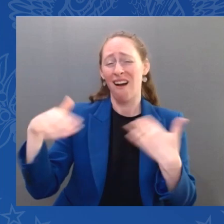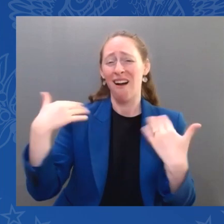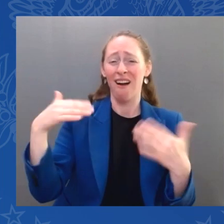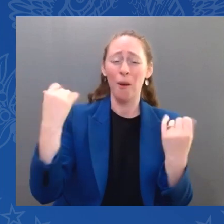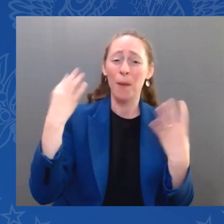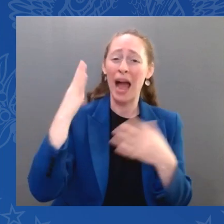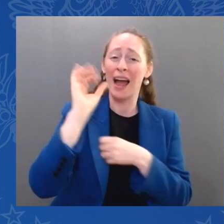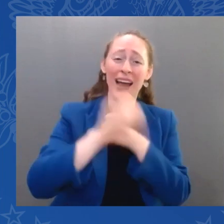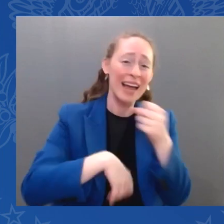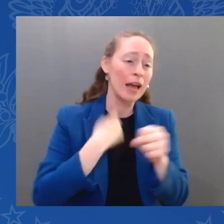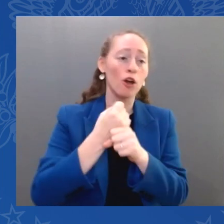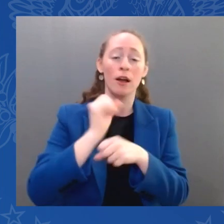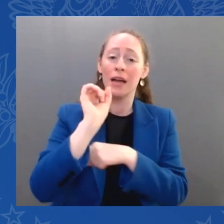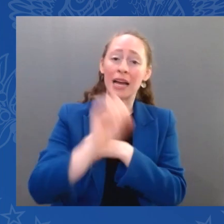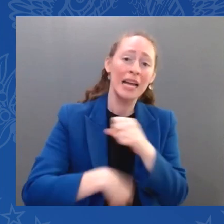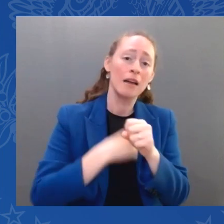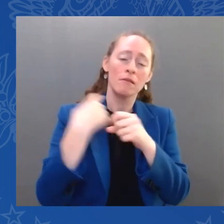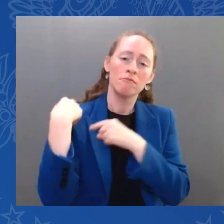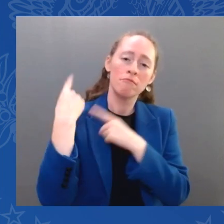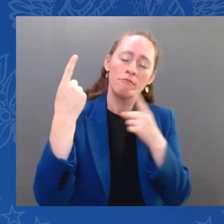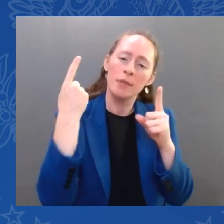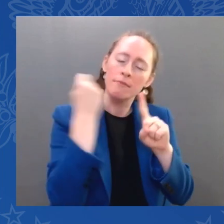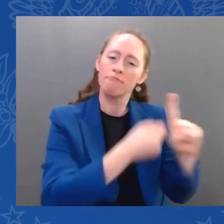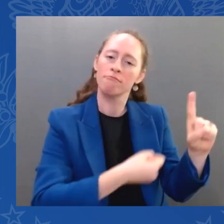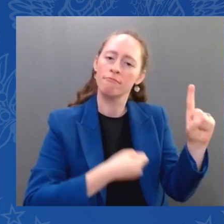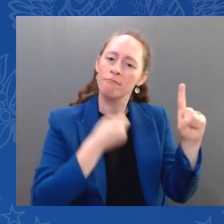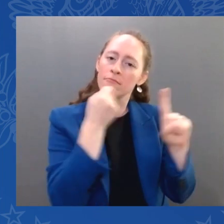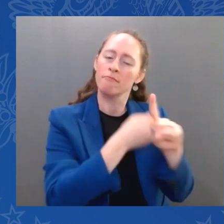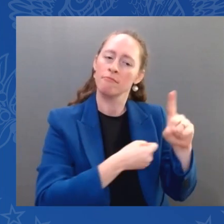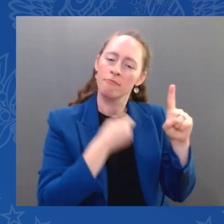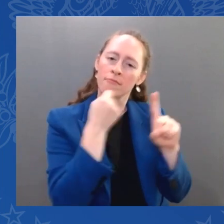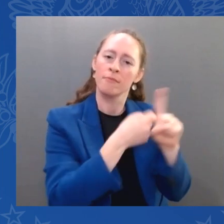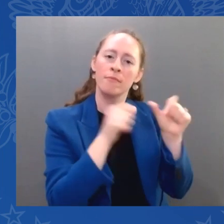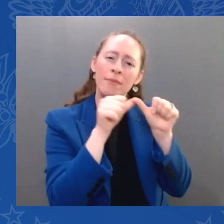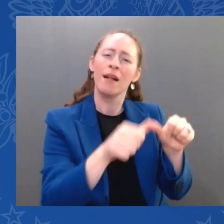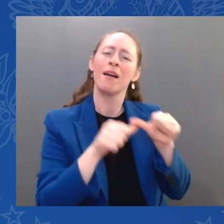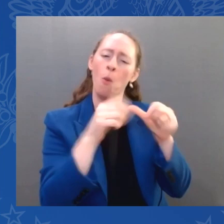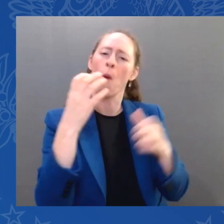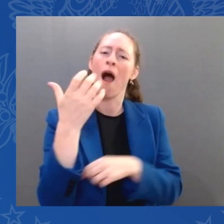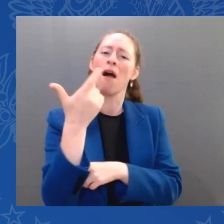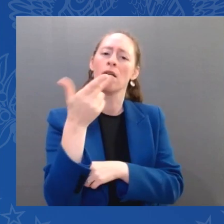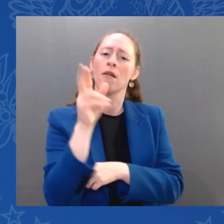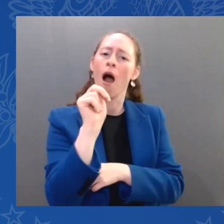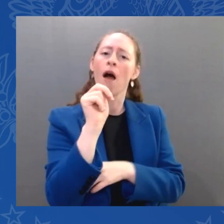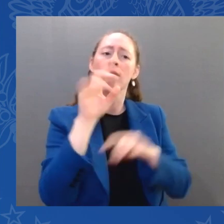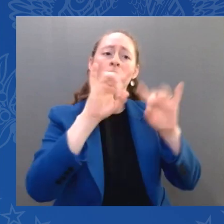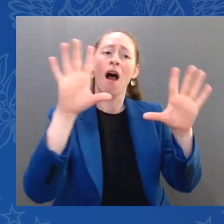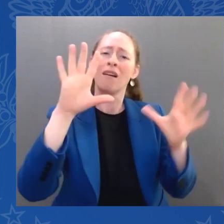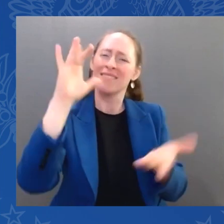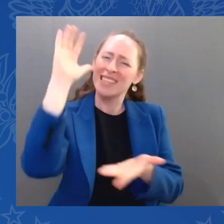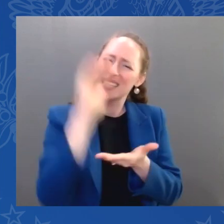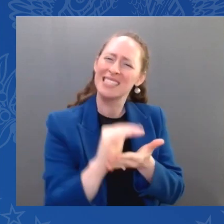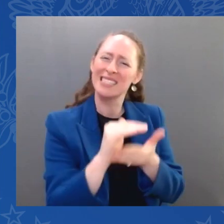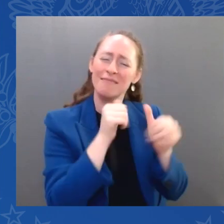He has taken on the gun lobby and won. As a senator, Joe helped pass --